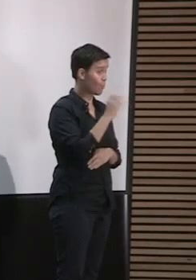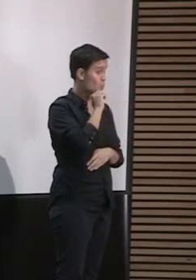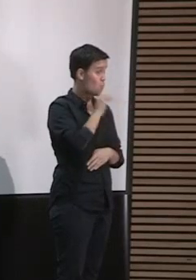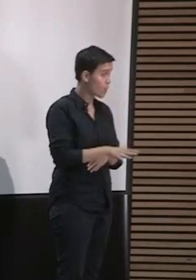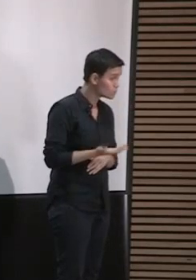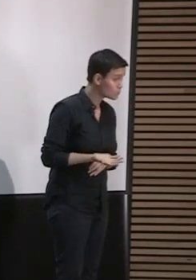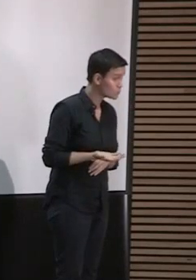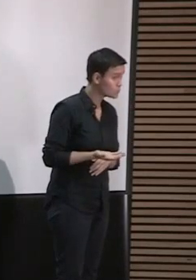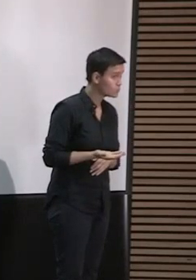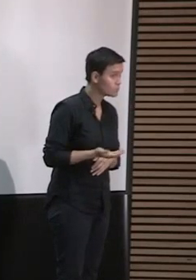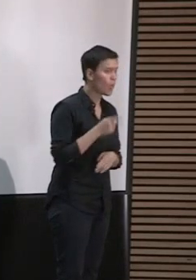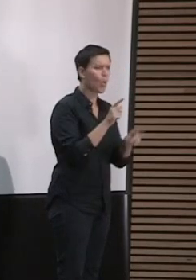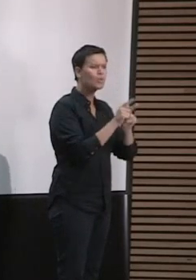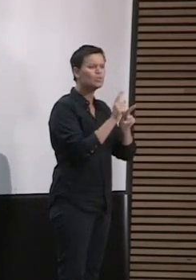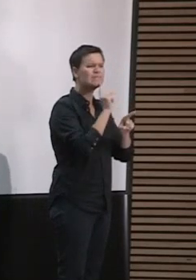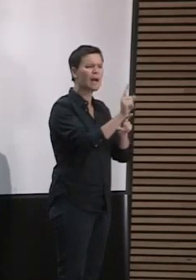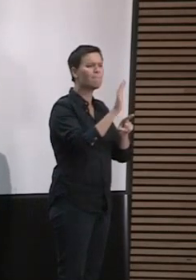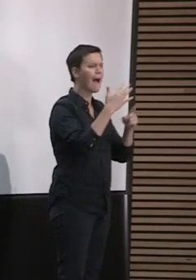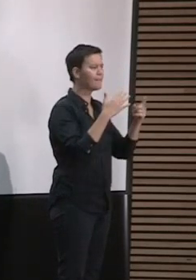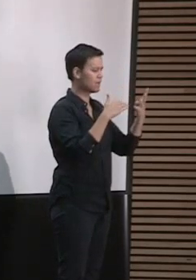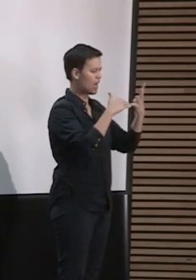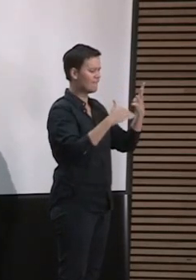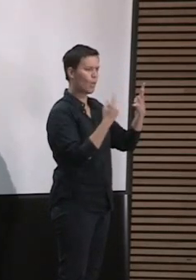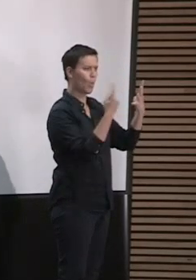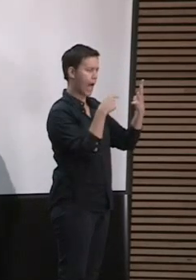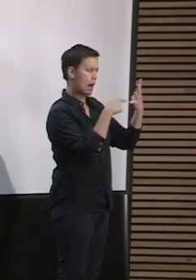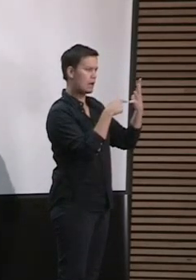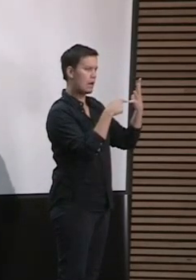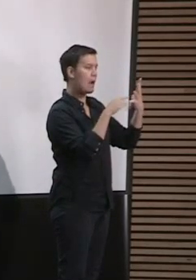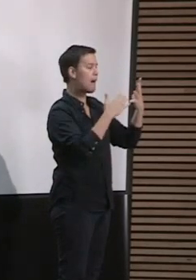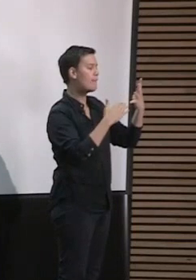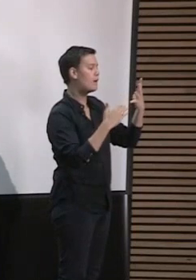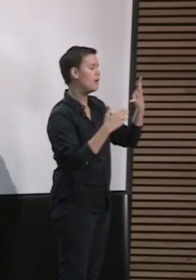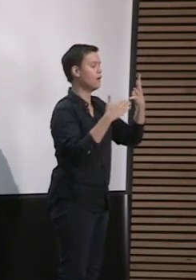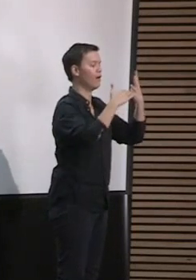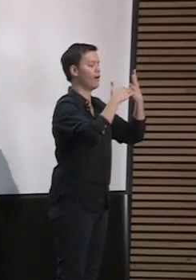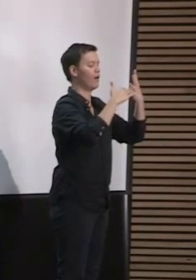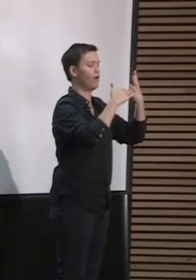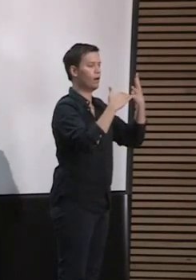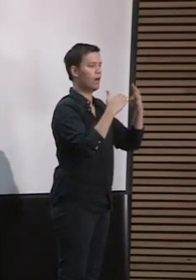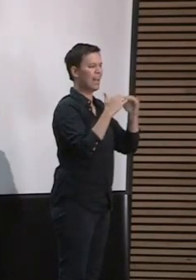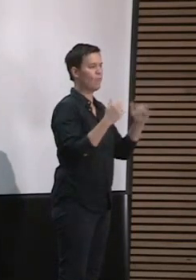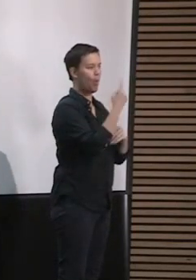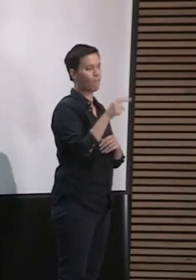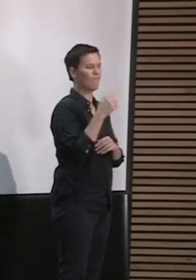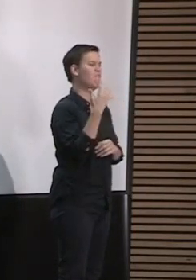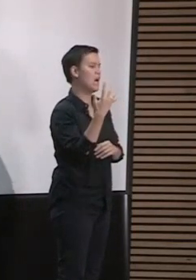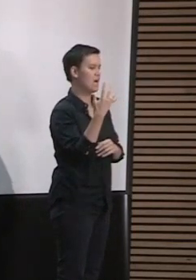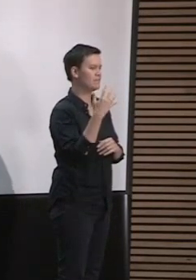Will you roll out a move to level 4? And would one or other of you point out